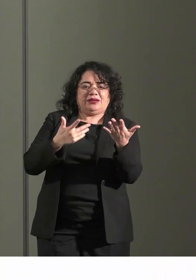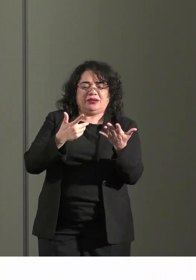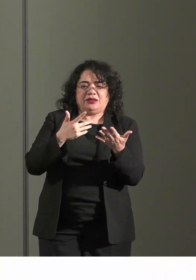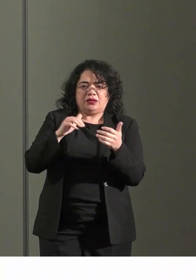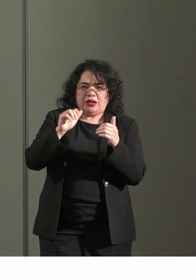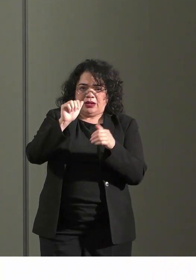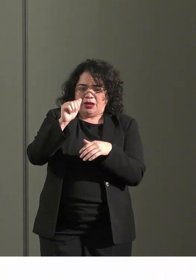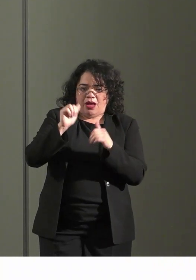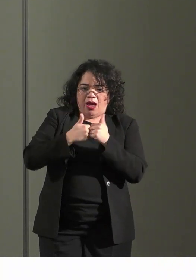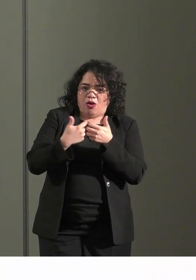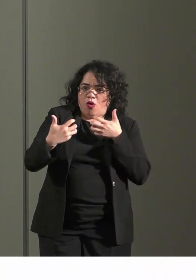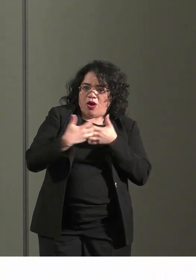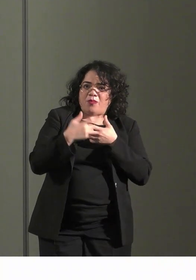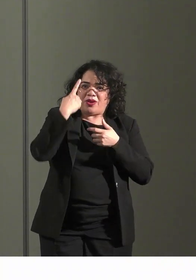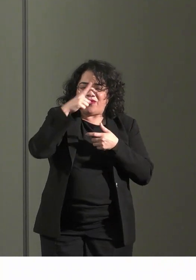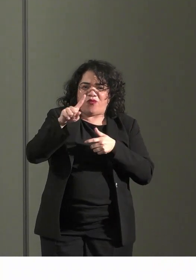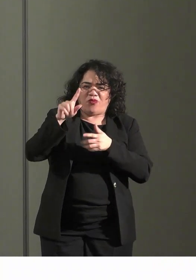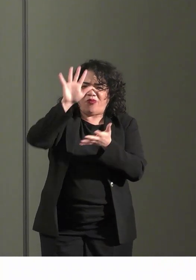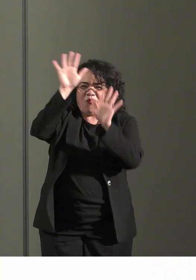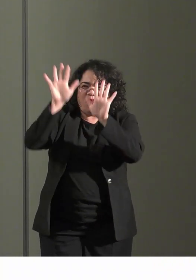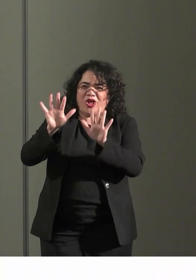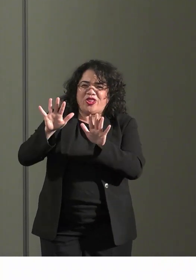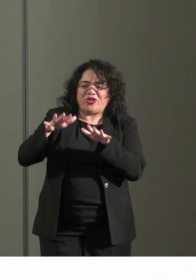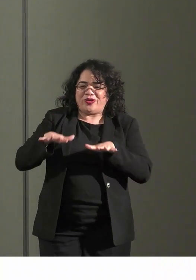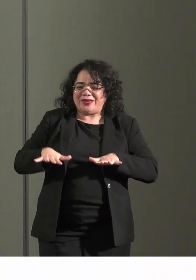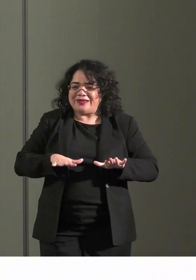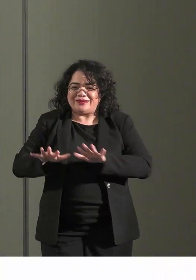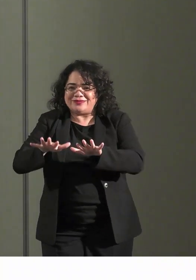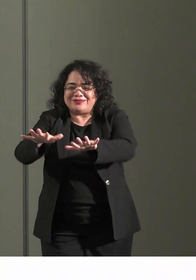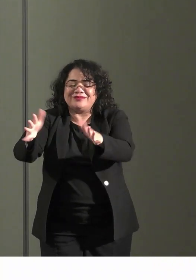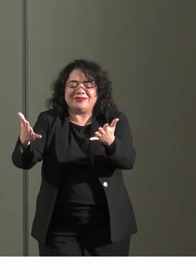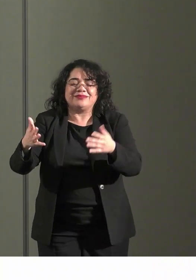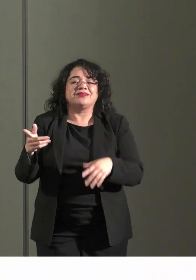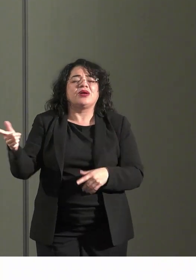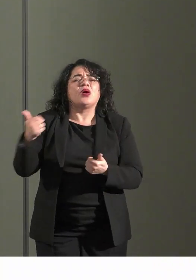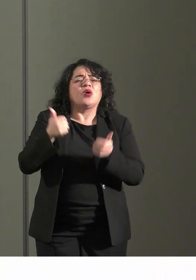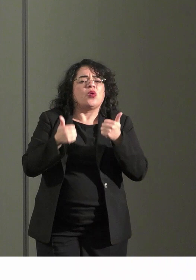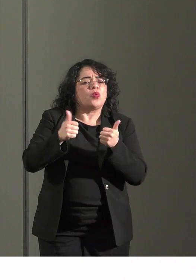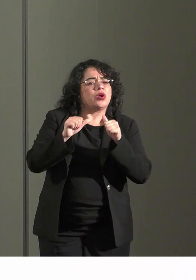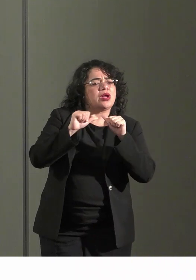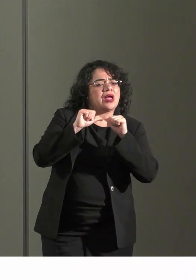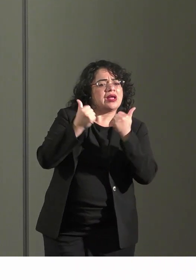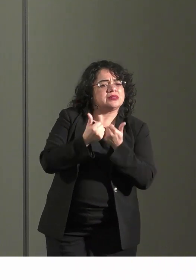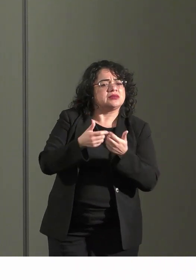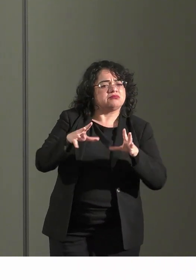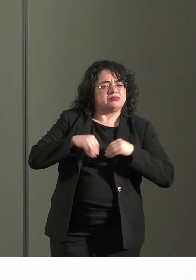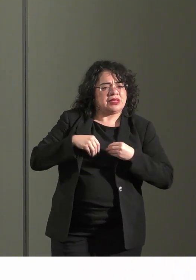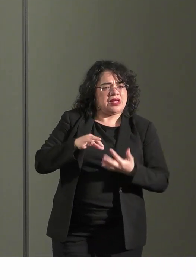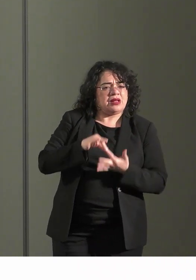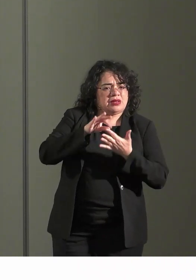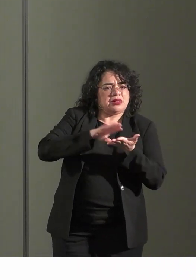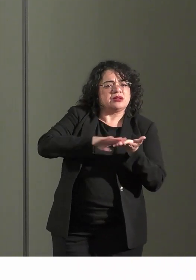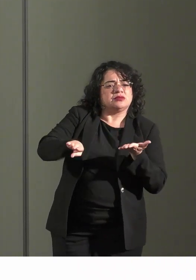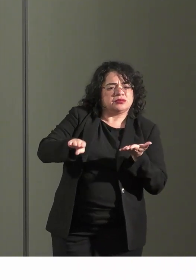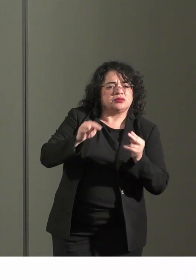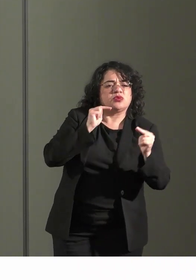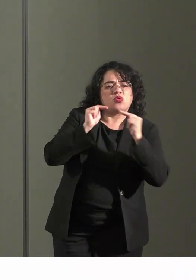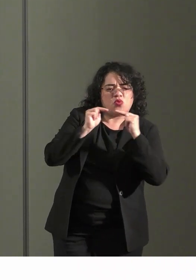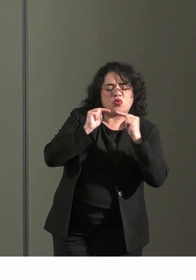What agency negotiates those exceptions. >> PHILIP: So it is not an agency it is the